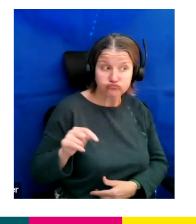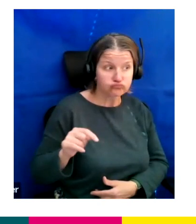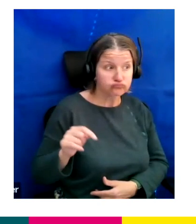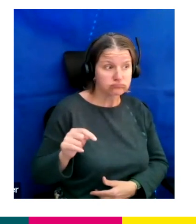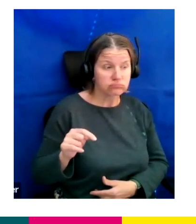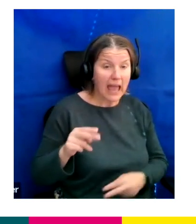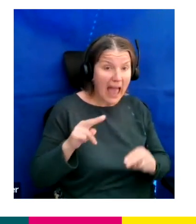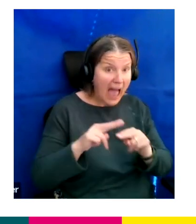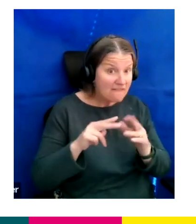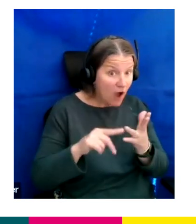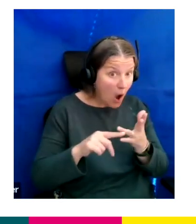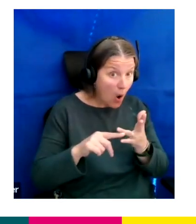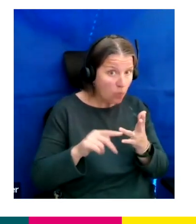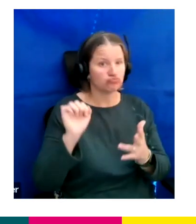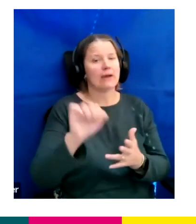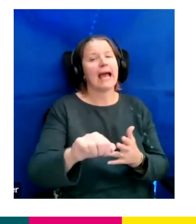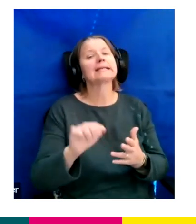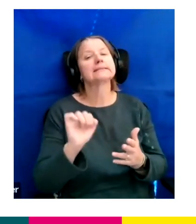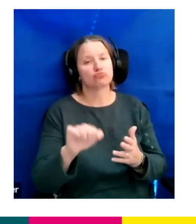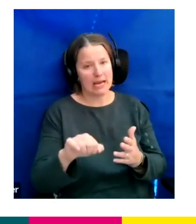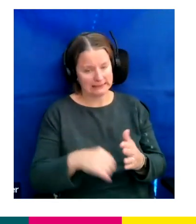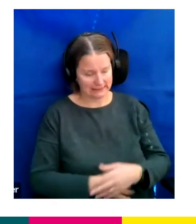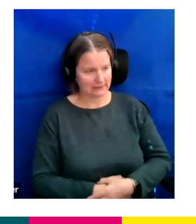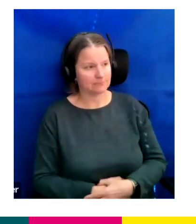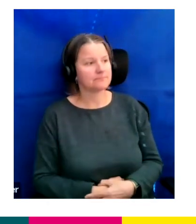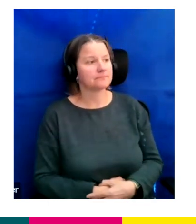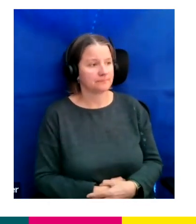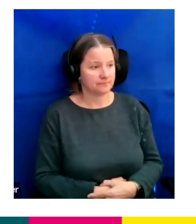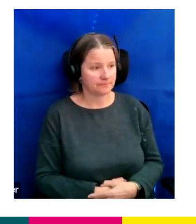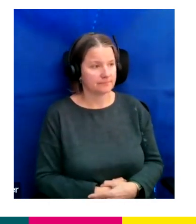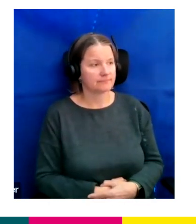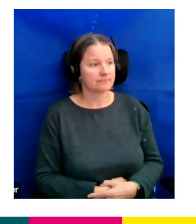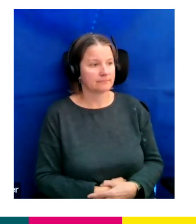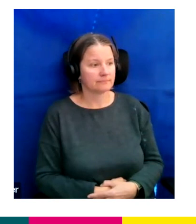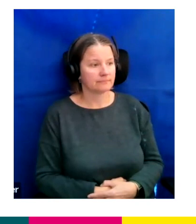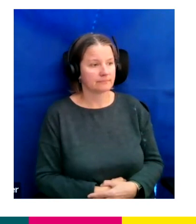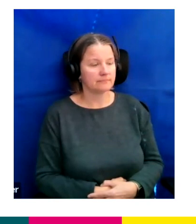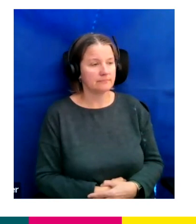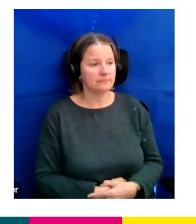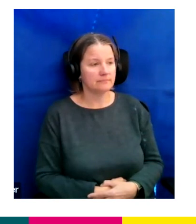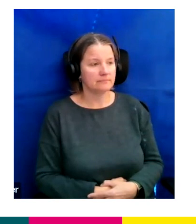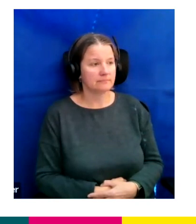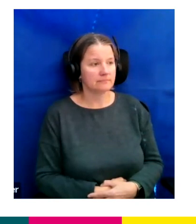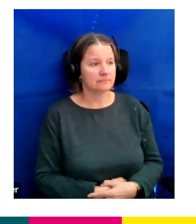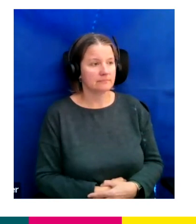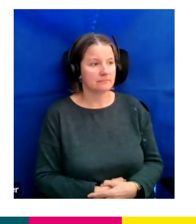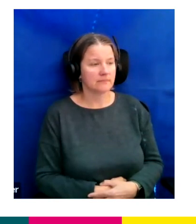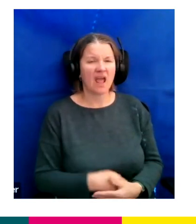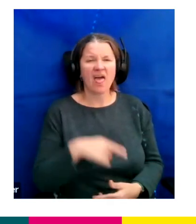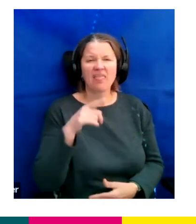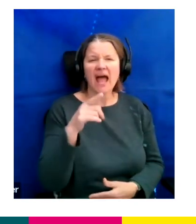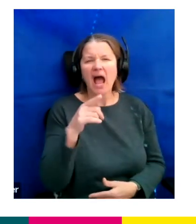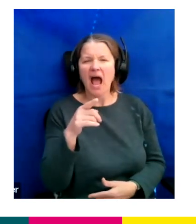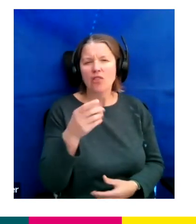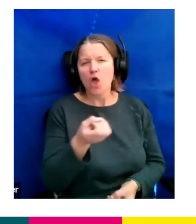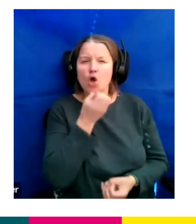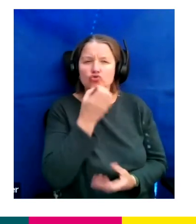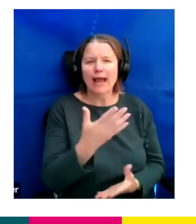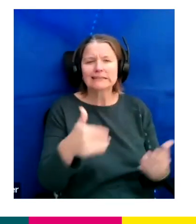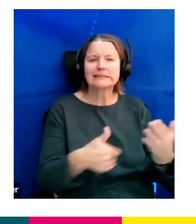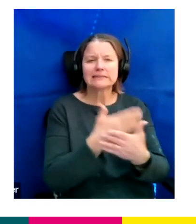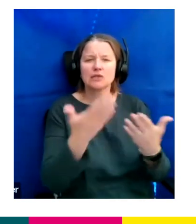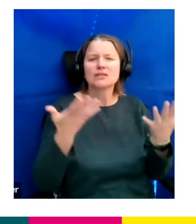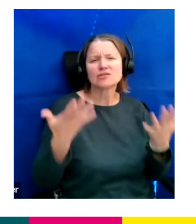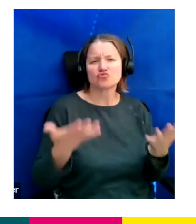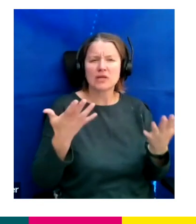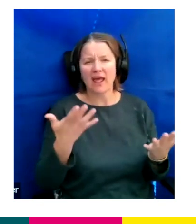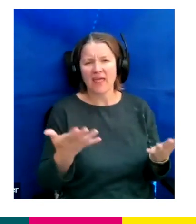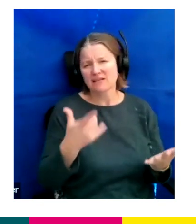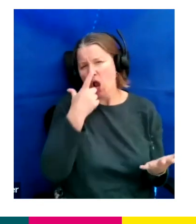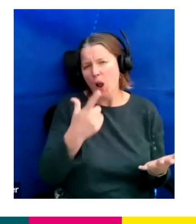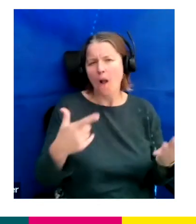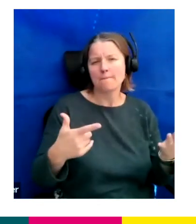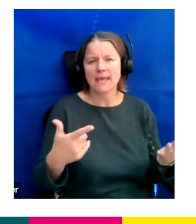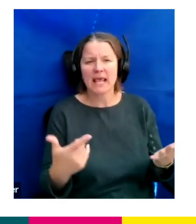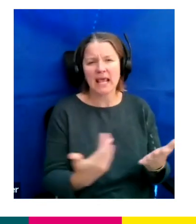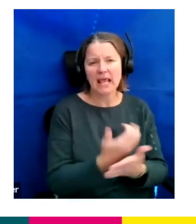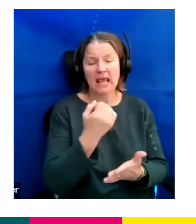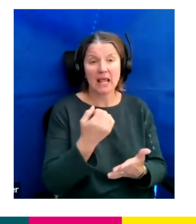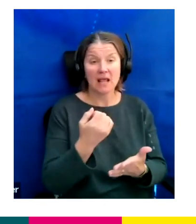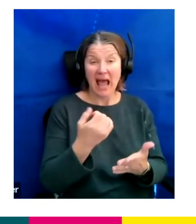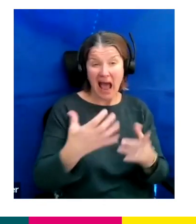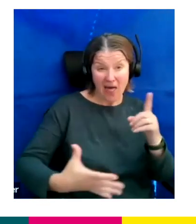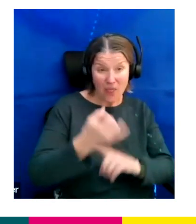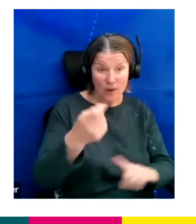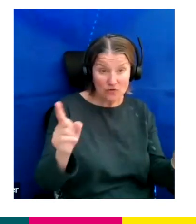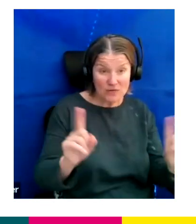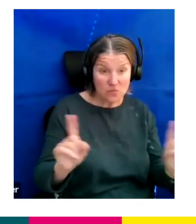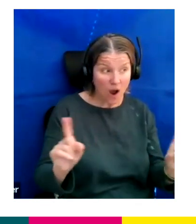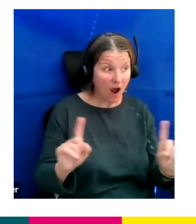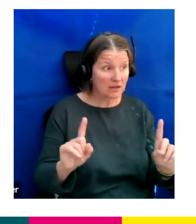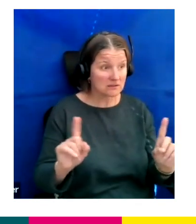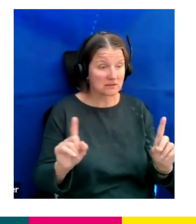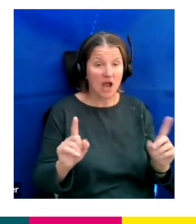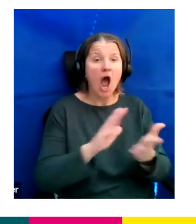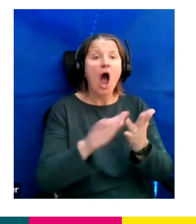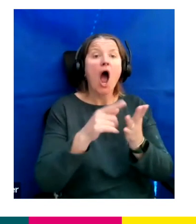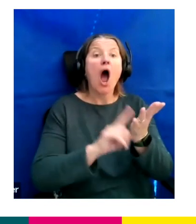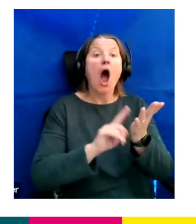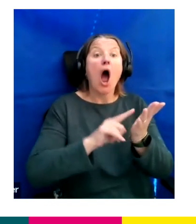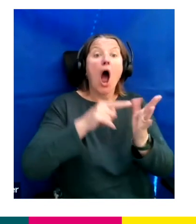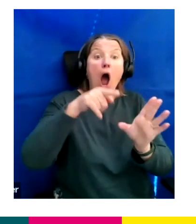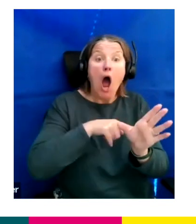“The winner is the The Loudest Voice, Hollyoakes.”